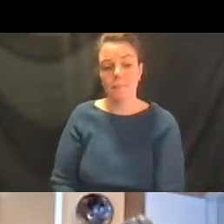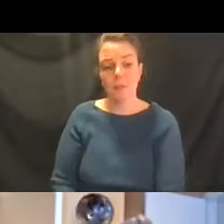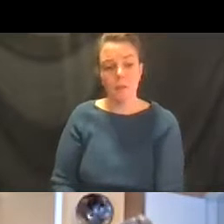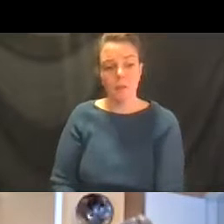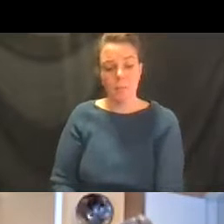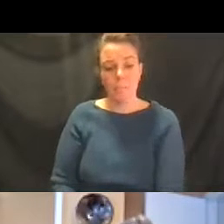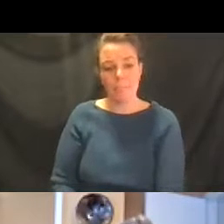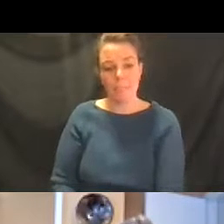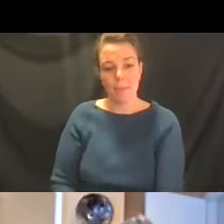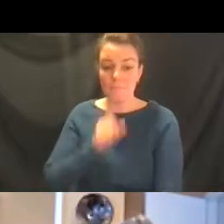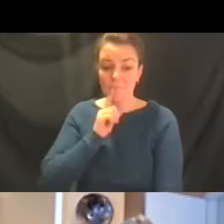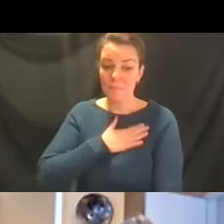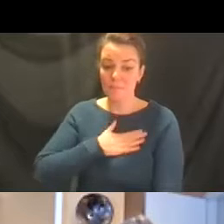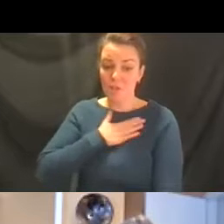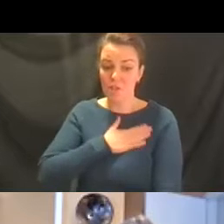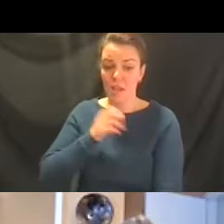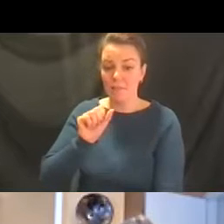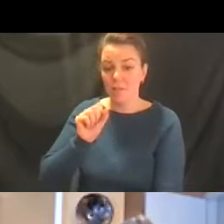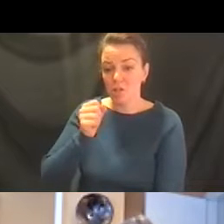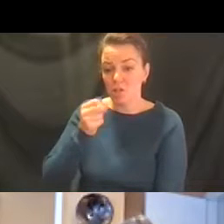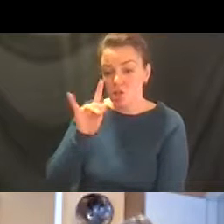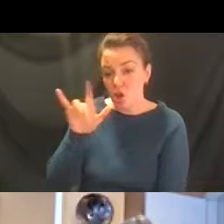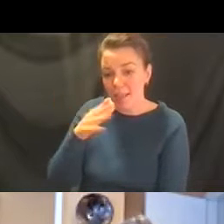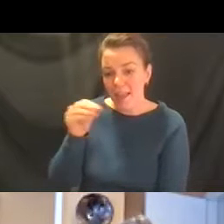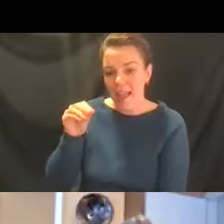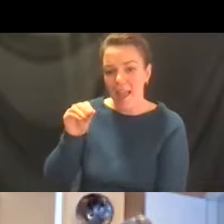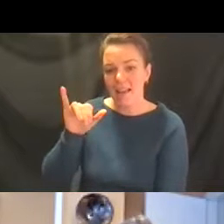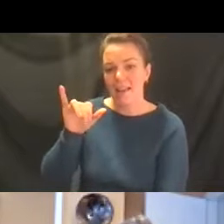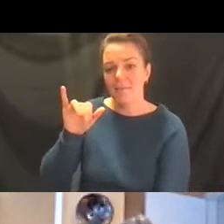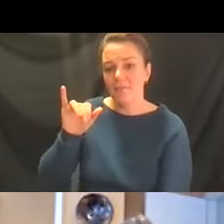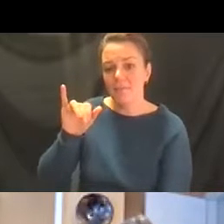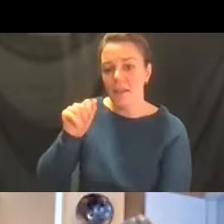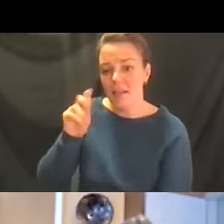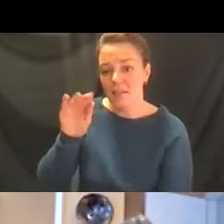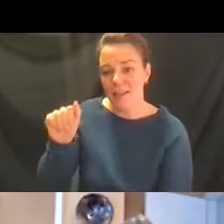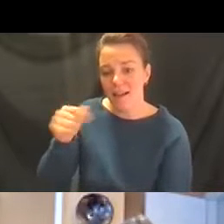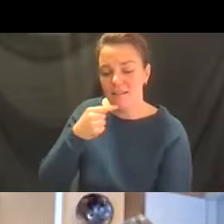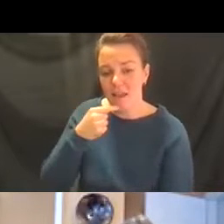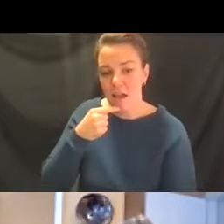appreciate what Shirley and Jasmina said. You know dementia is not the only aging concern